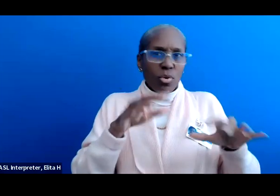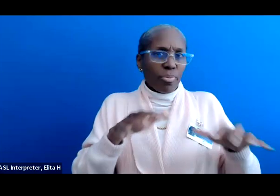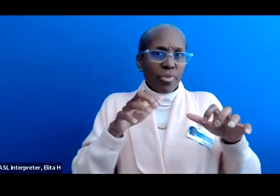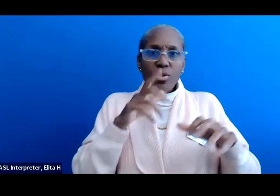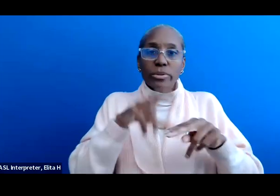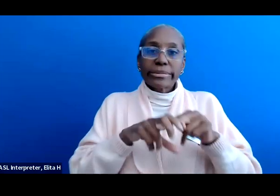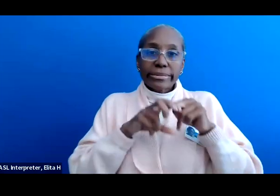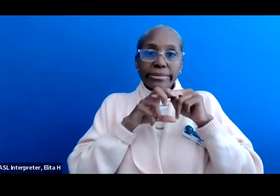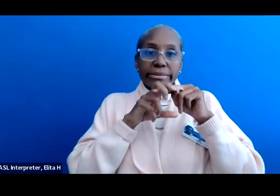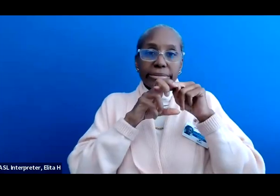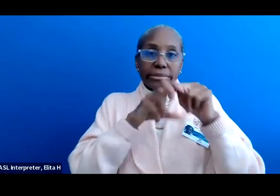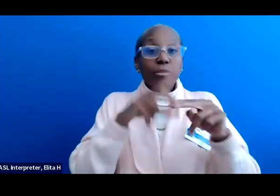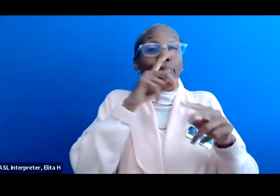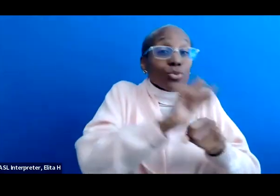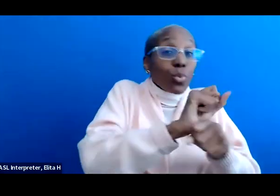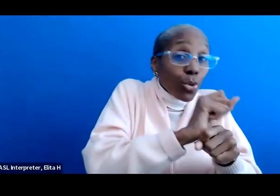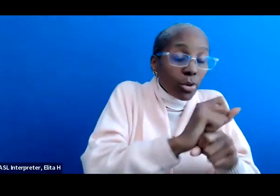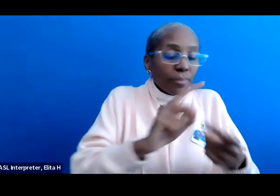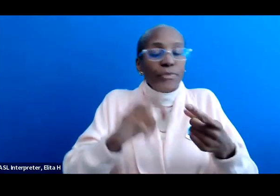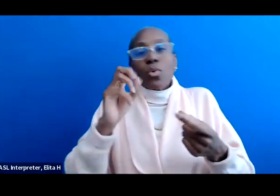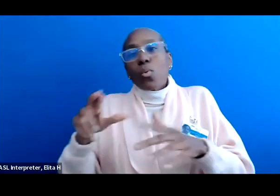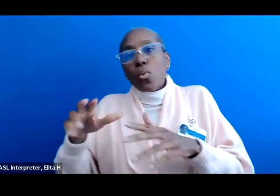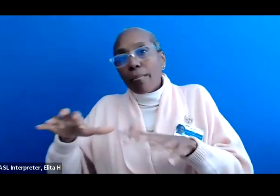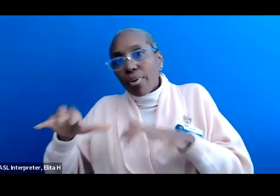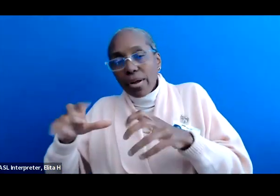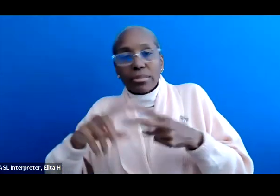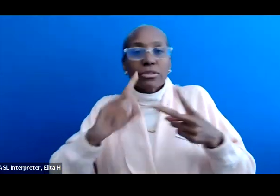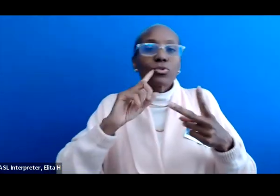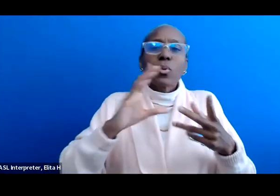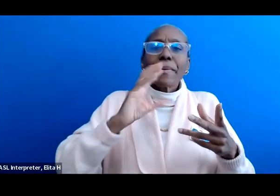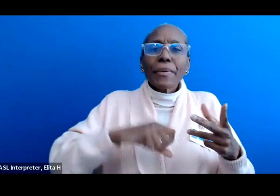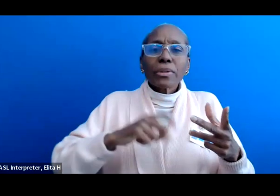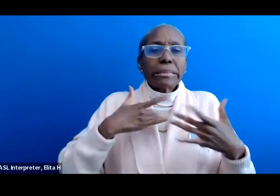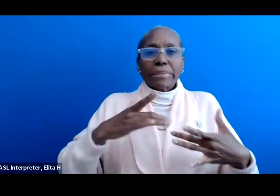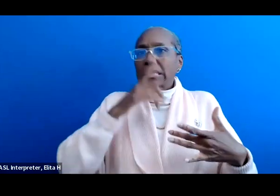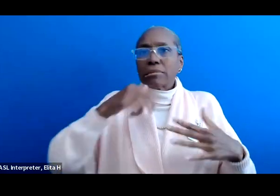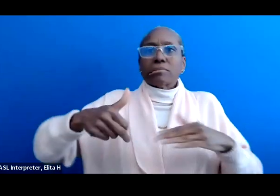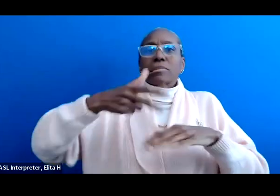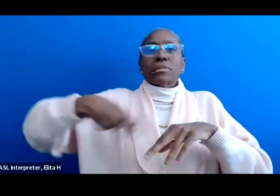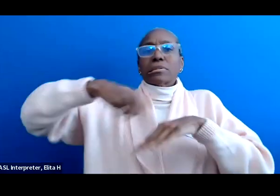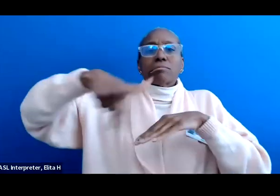sit a lot through work or maybe they're elderly, so they don't get around and move around as much.